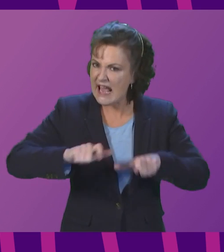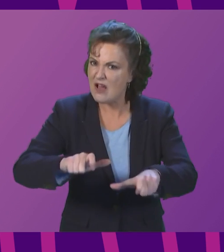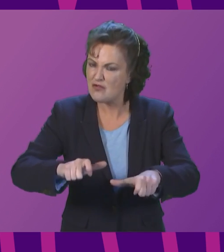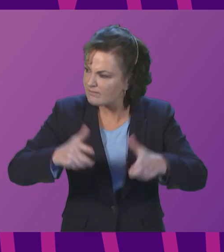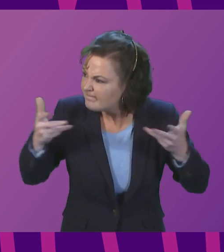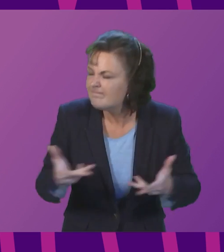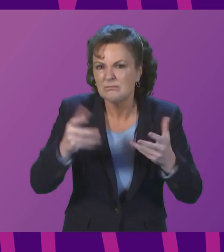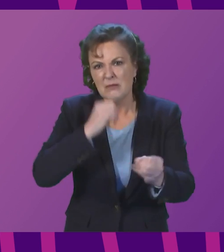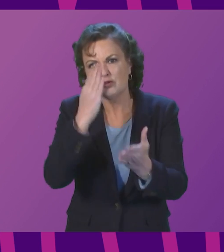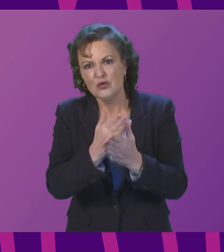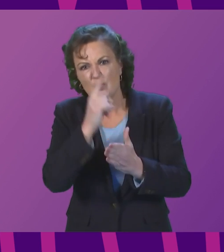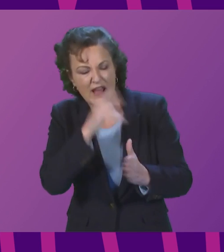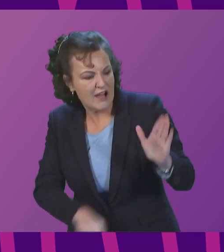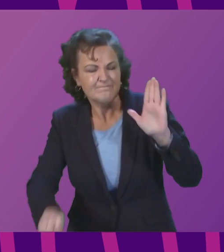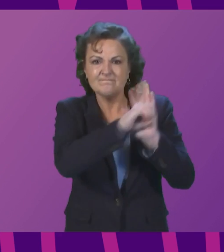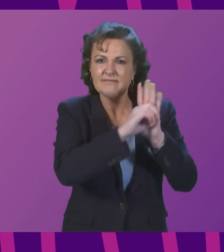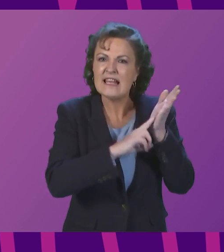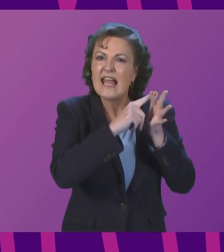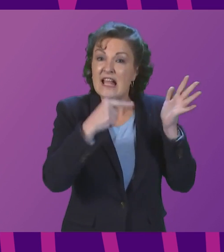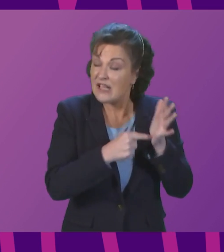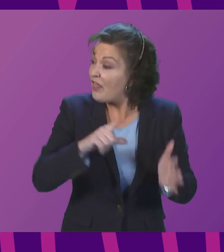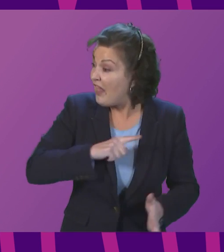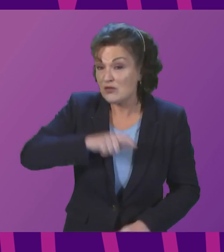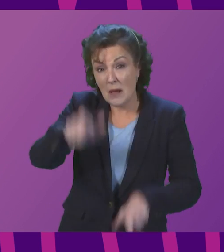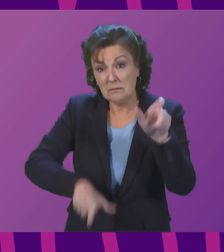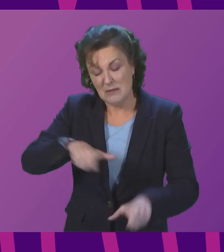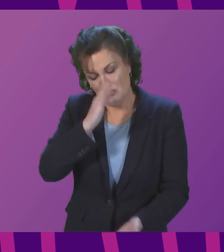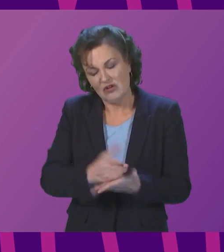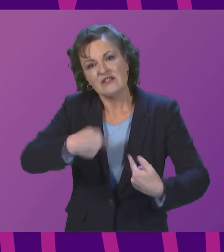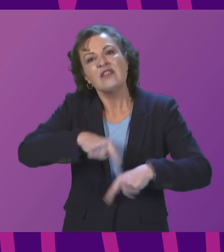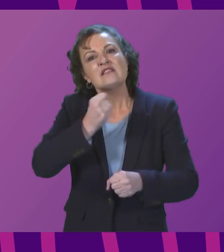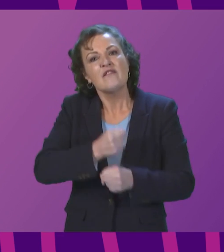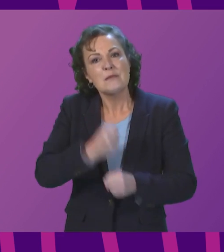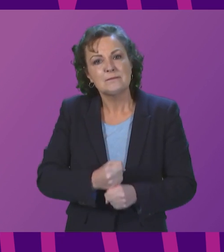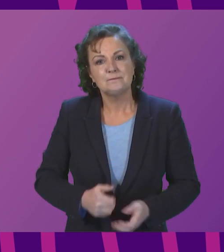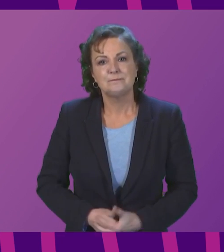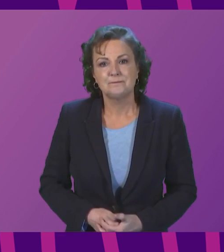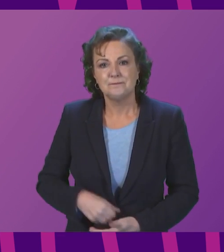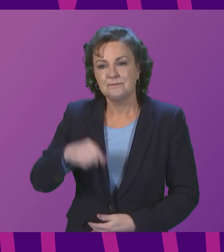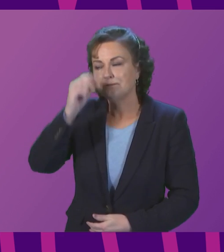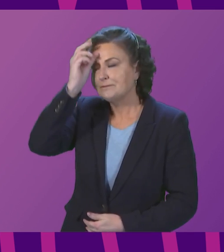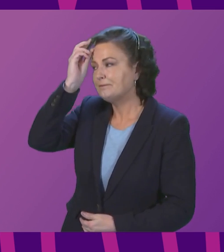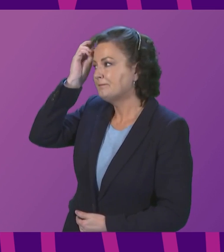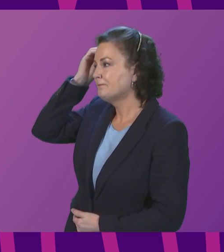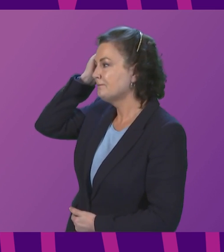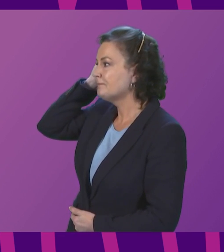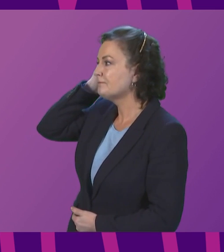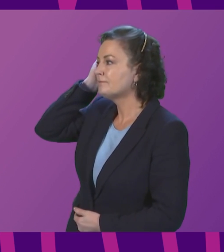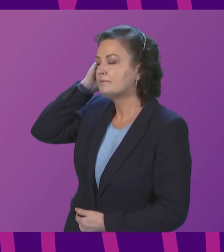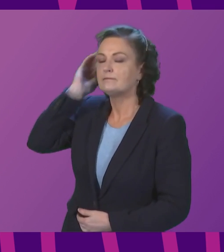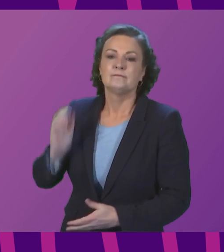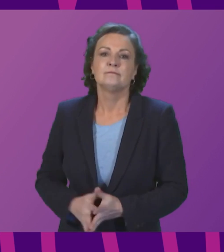That is why people continue to put their trust in this Government.